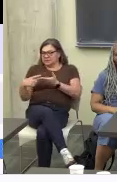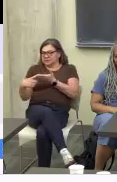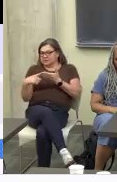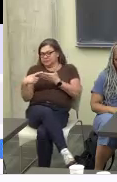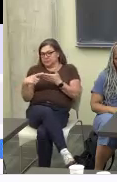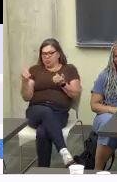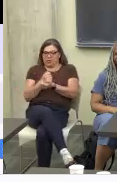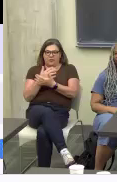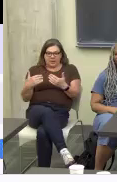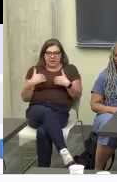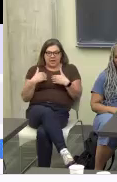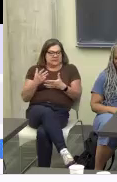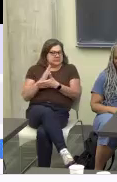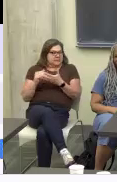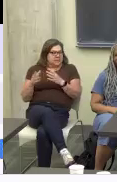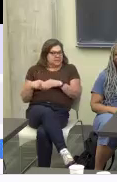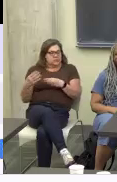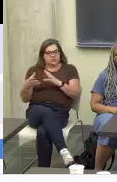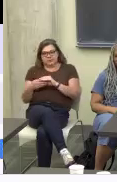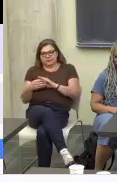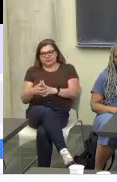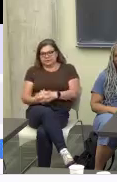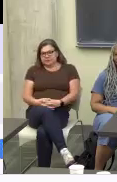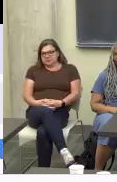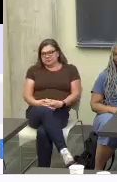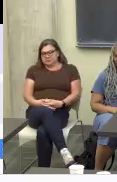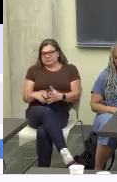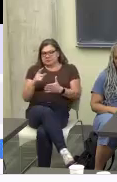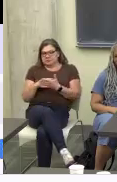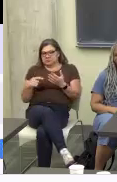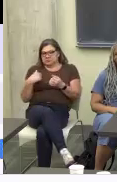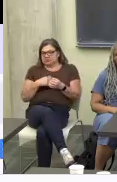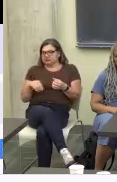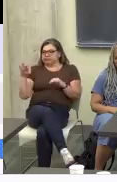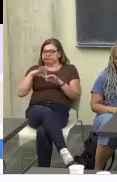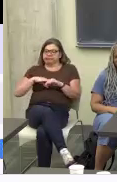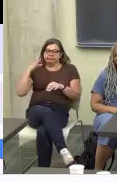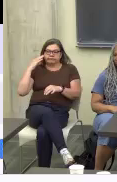where everybody has something to say so that's a little of what I got out of the experience.